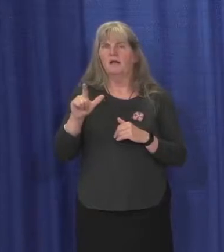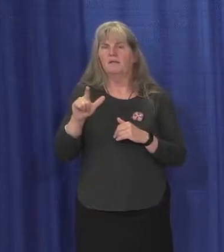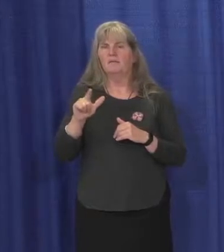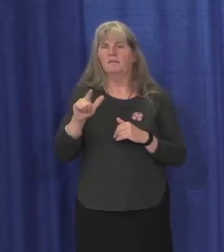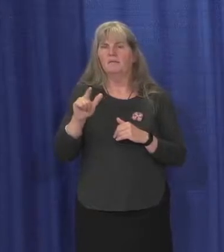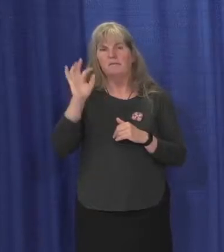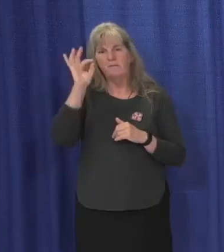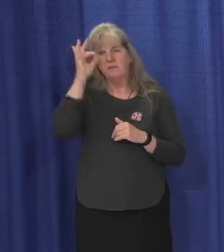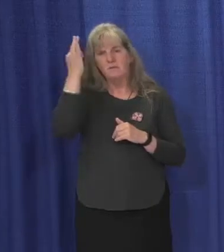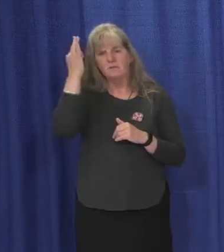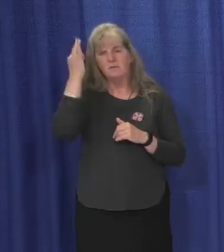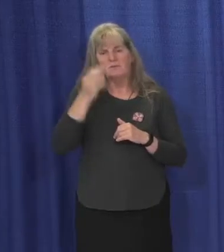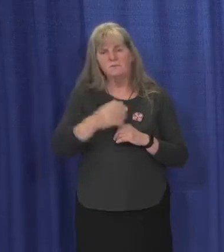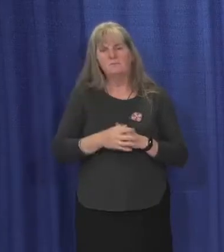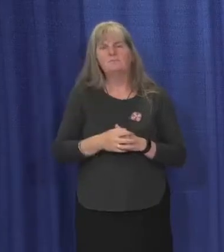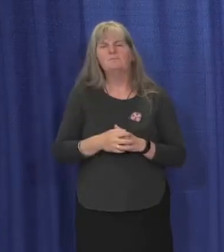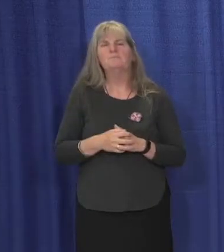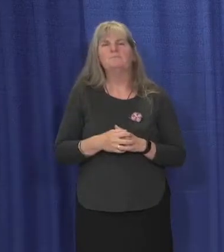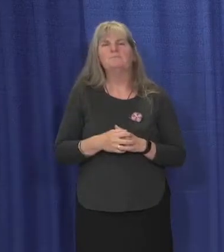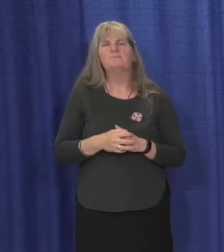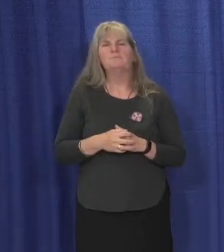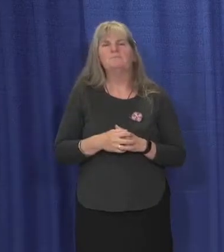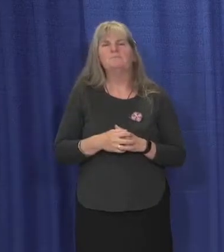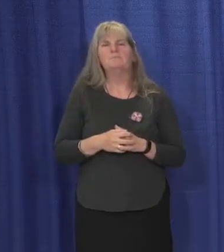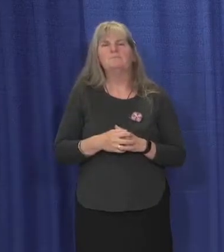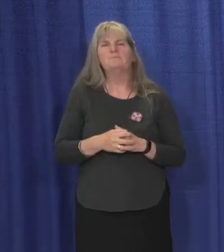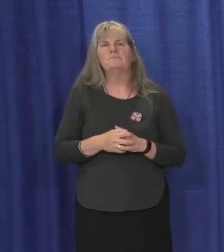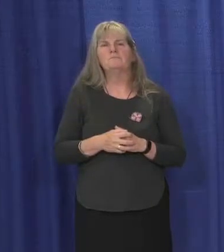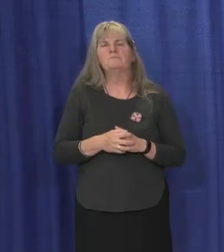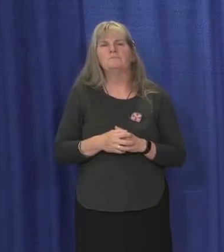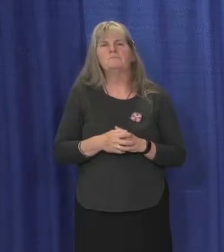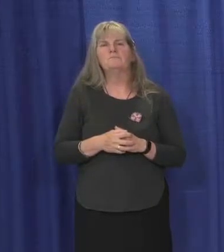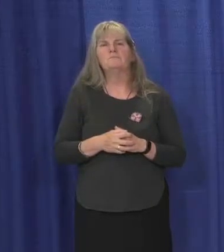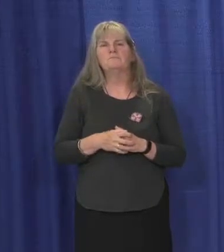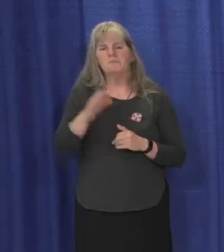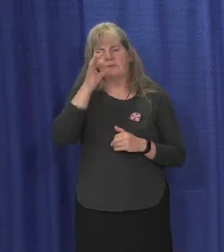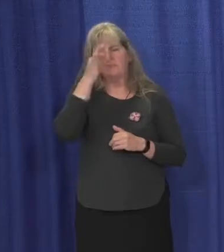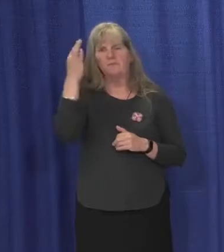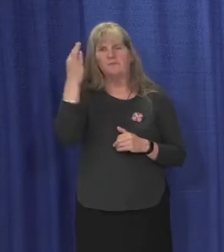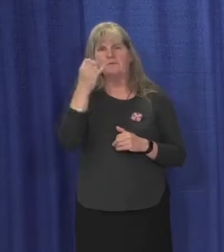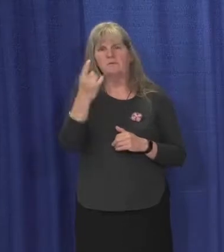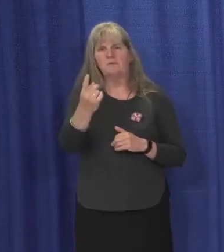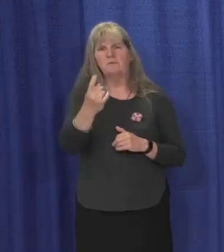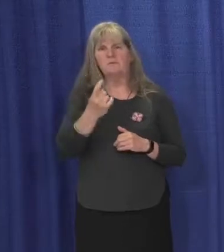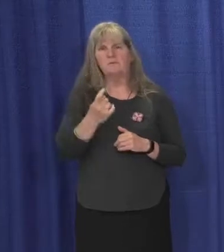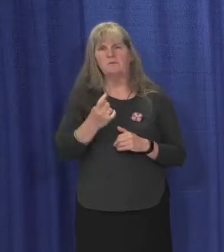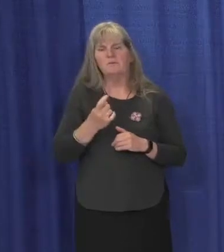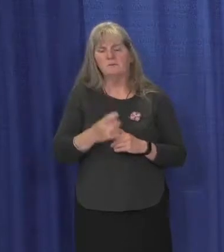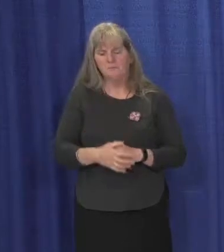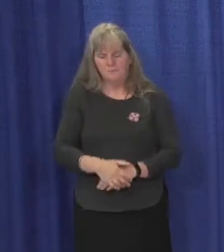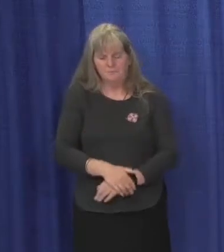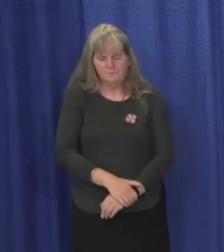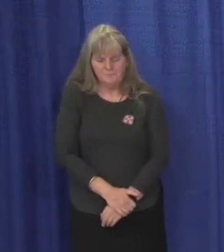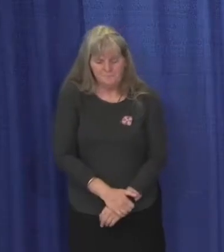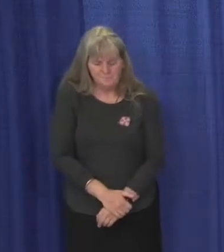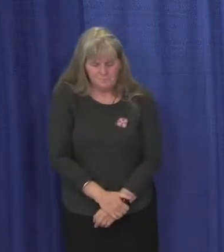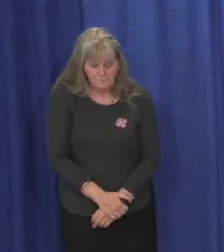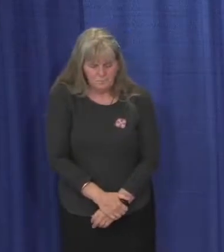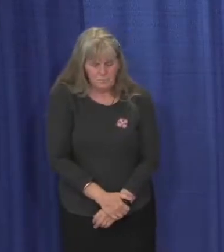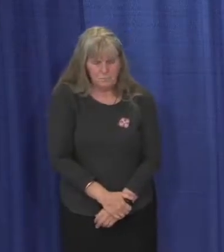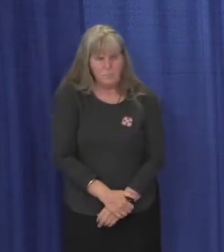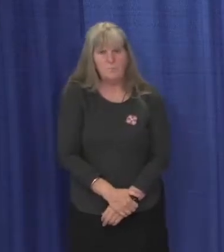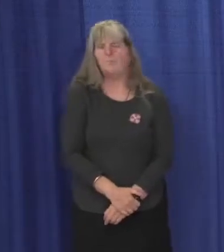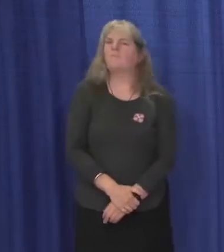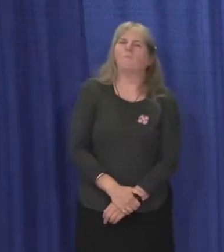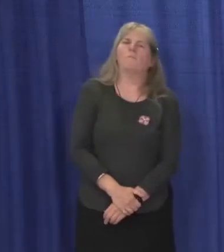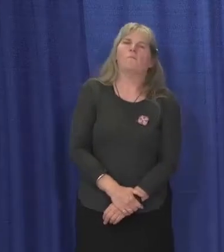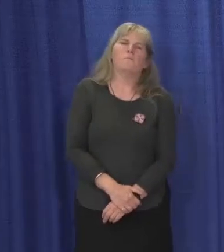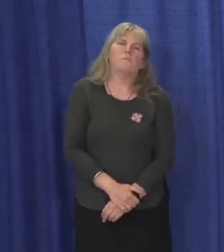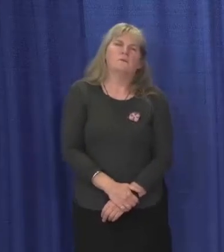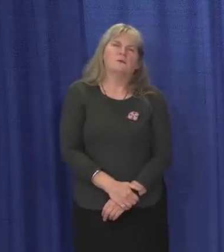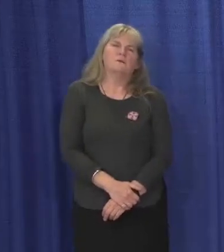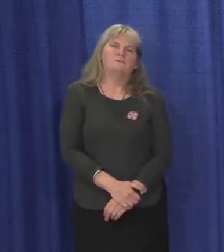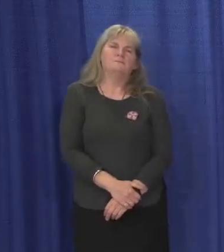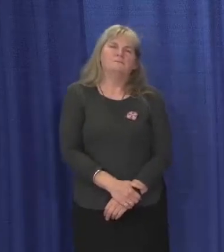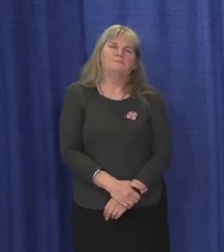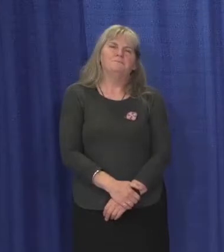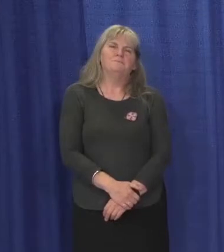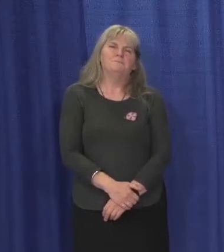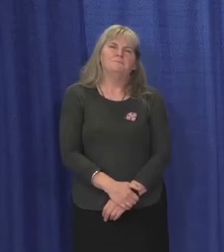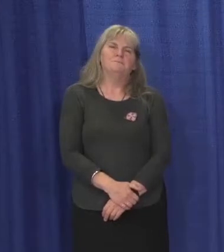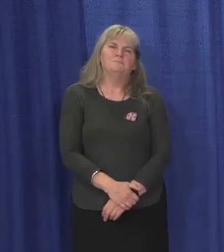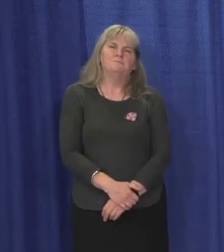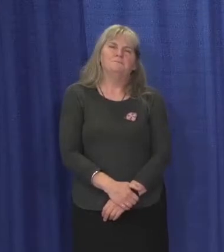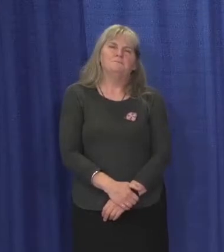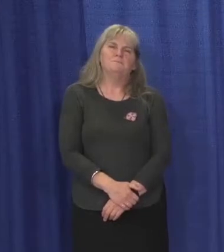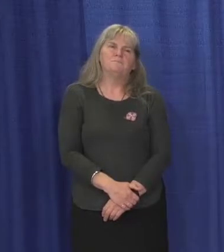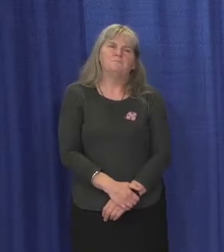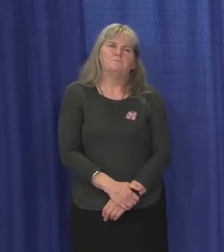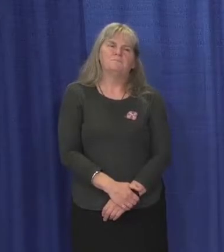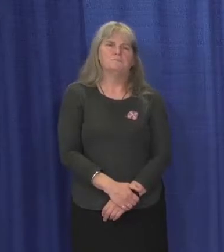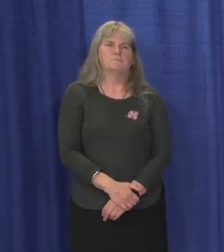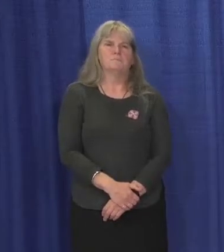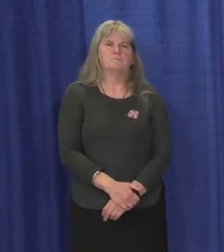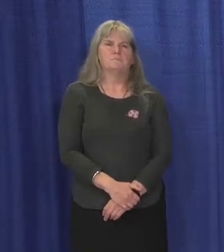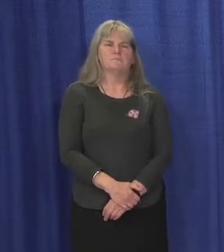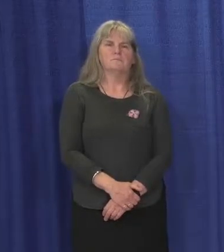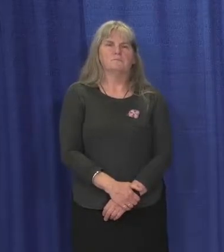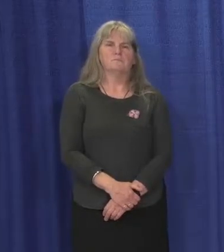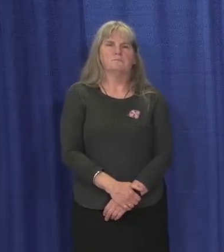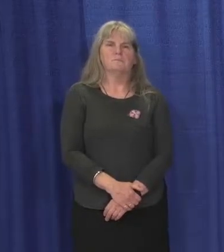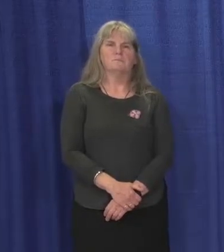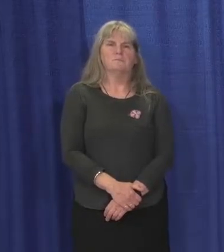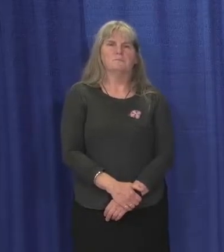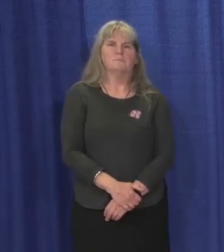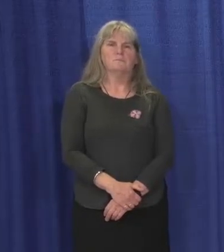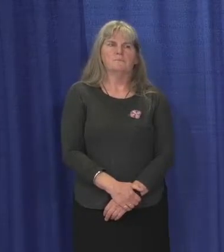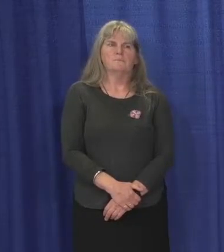[ Speaking French ]